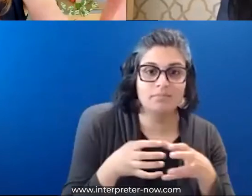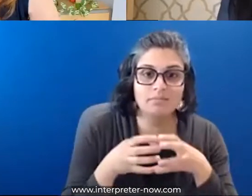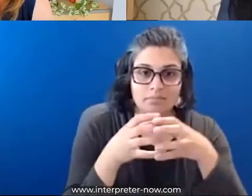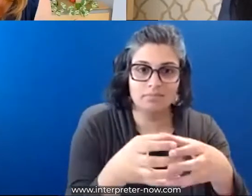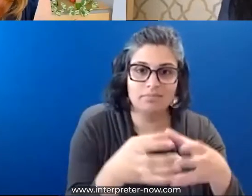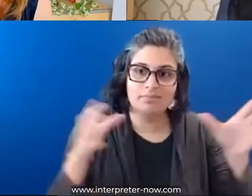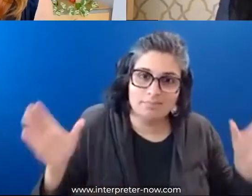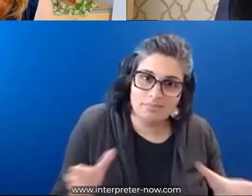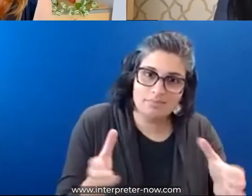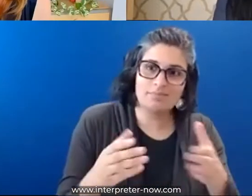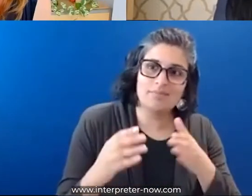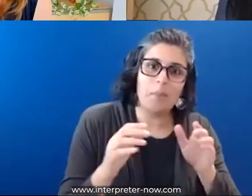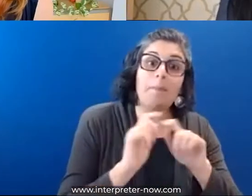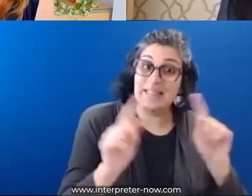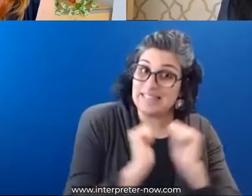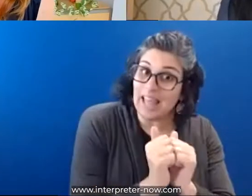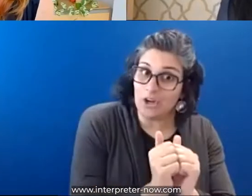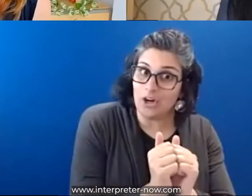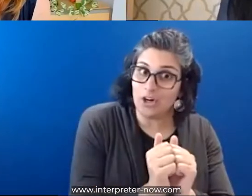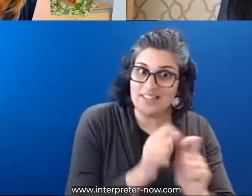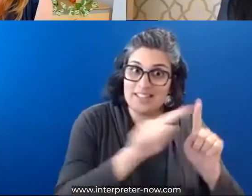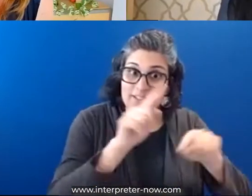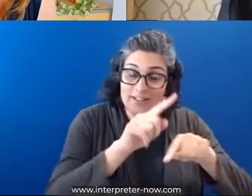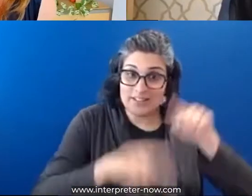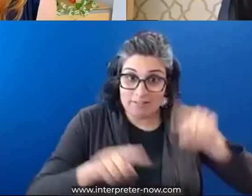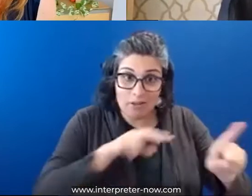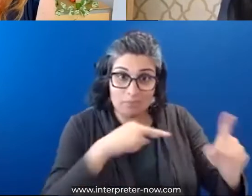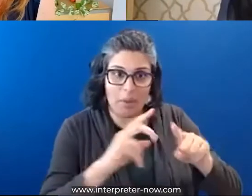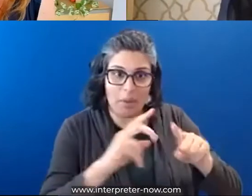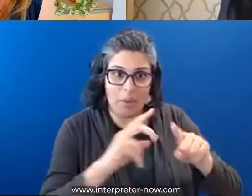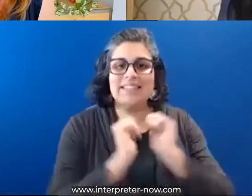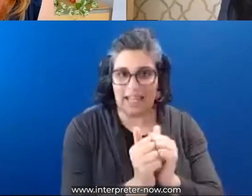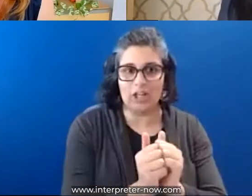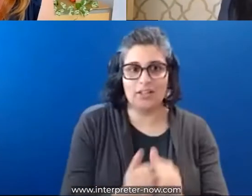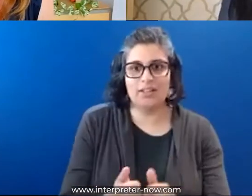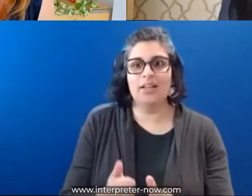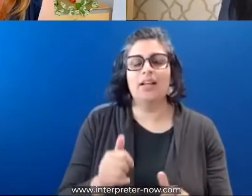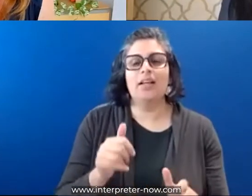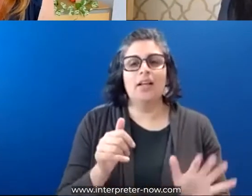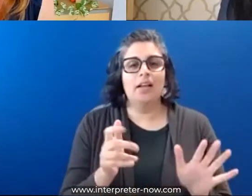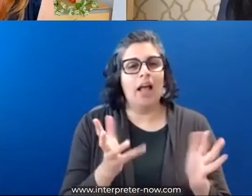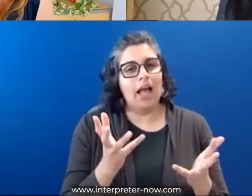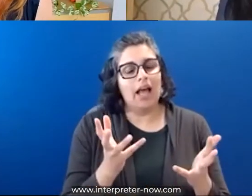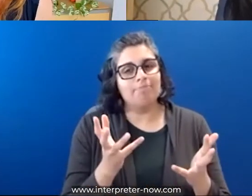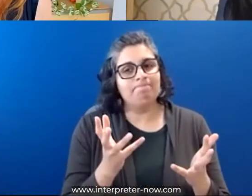different angles. Yeah. I want to take a step back.